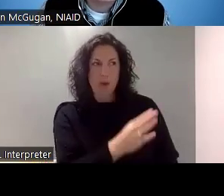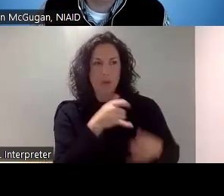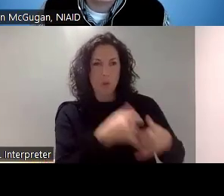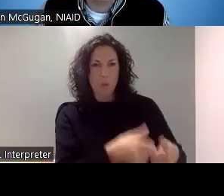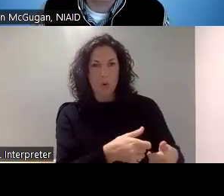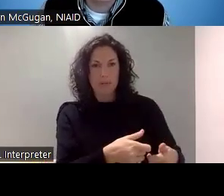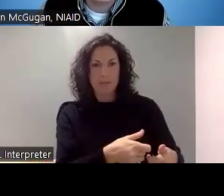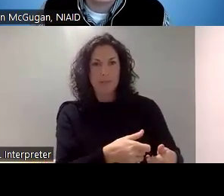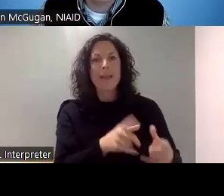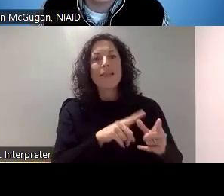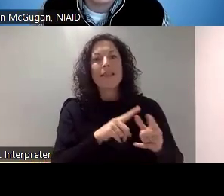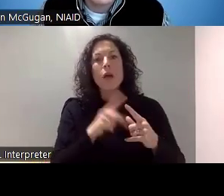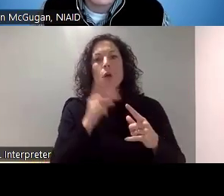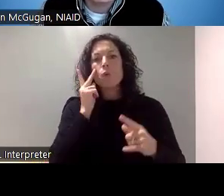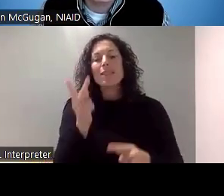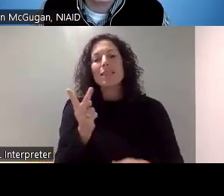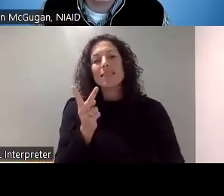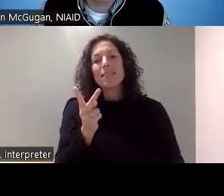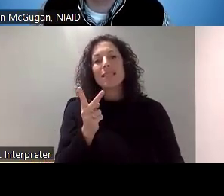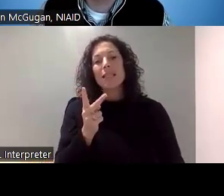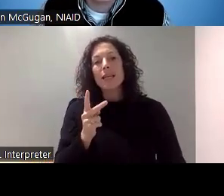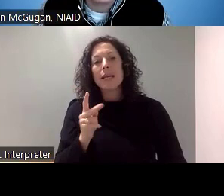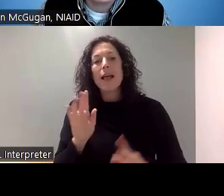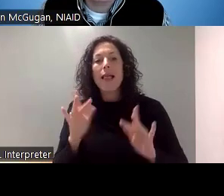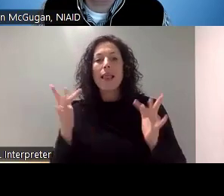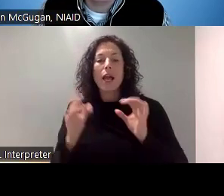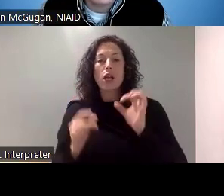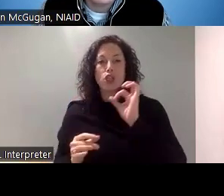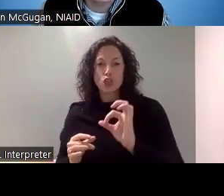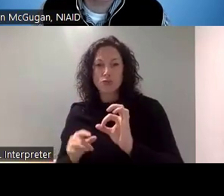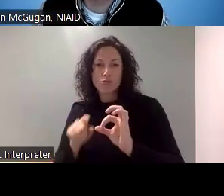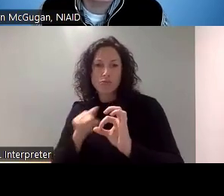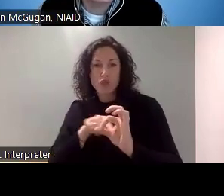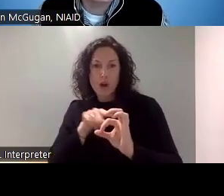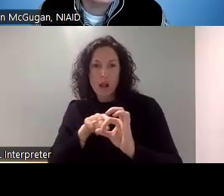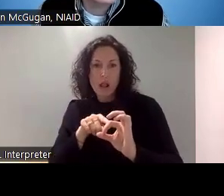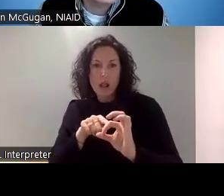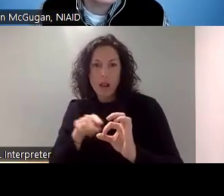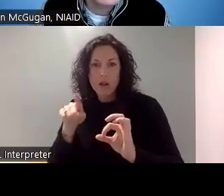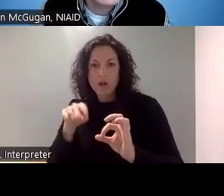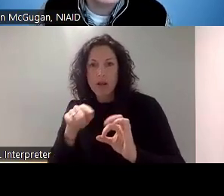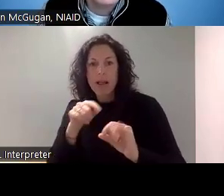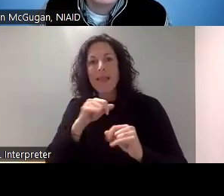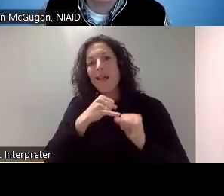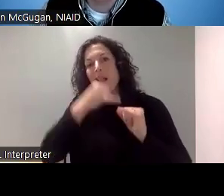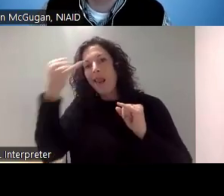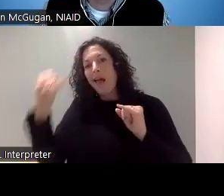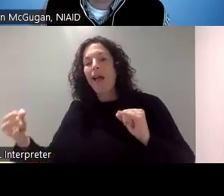And then these lighter circles and the lines represent where the collaborations are.